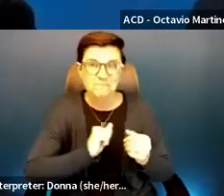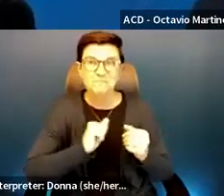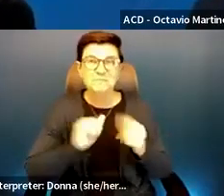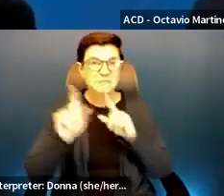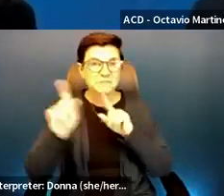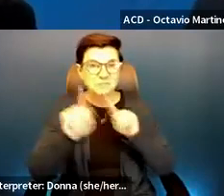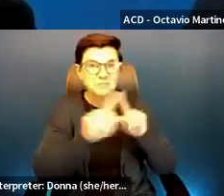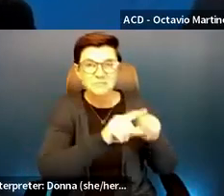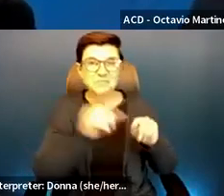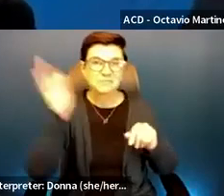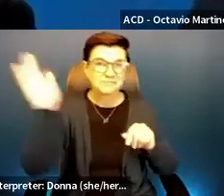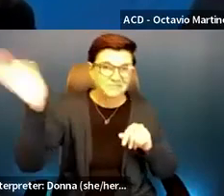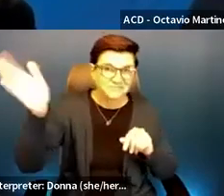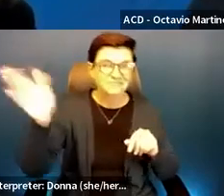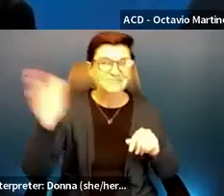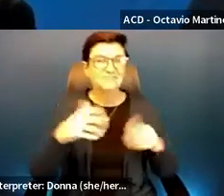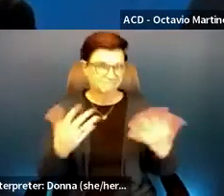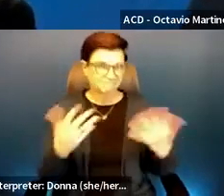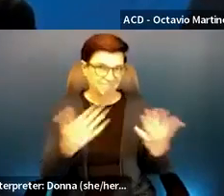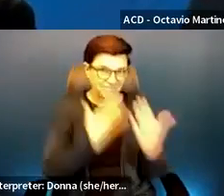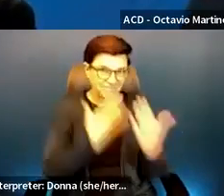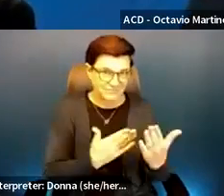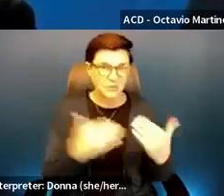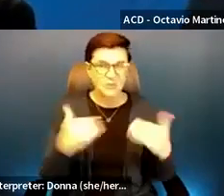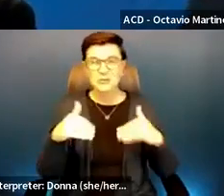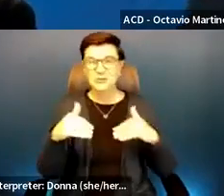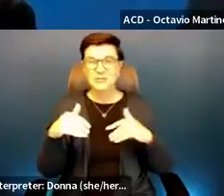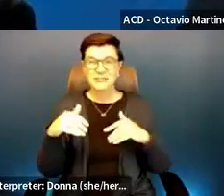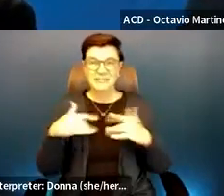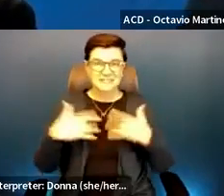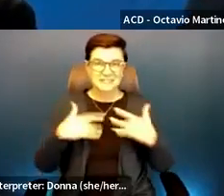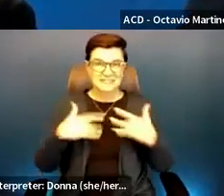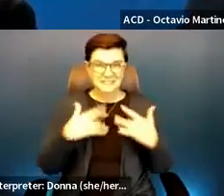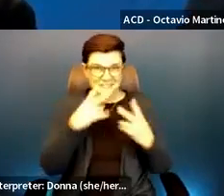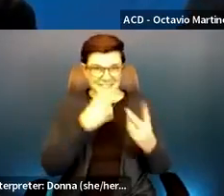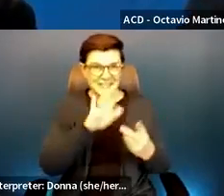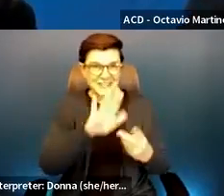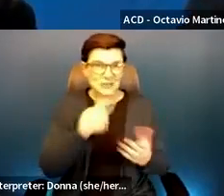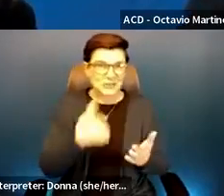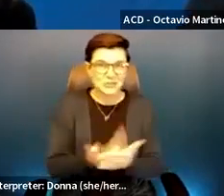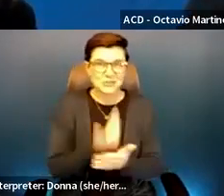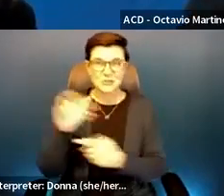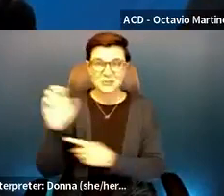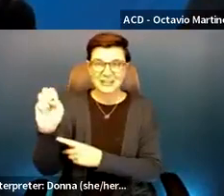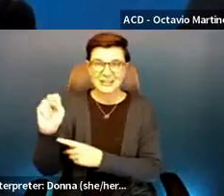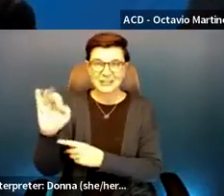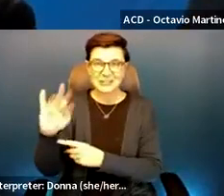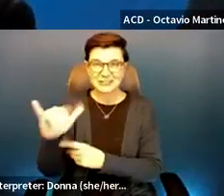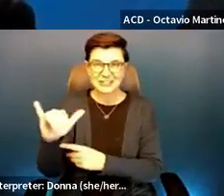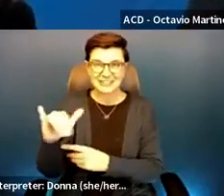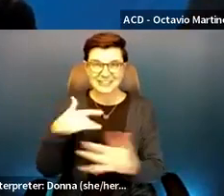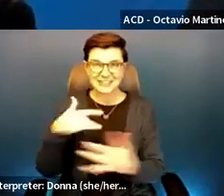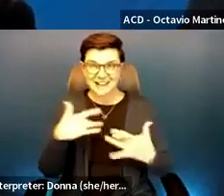I hope you can feel both the energy that you've created and the support of this committee and the work that you've done.